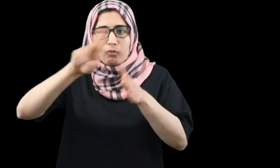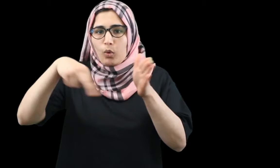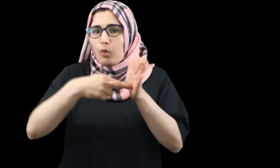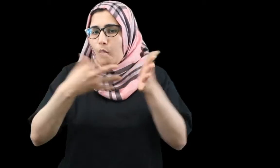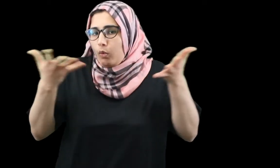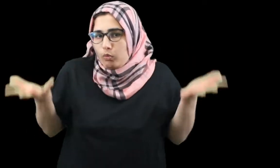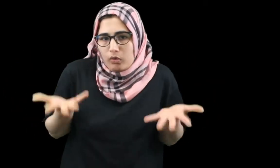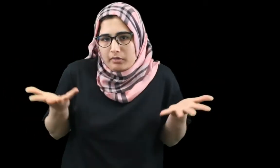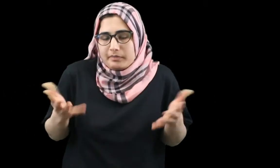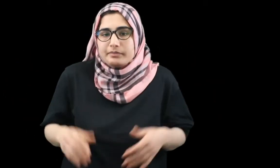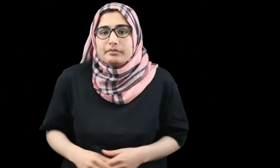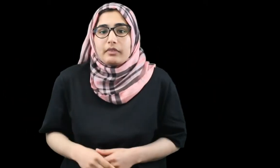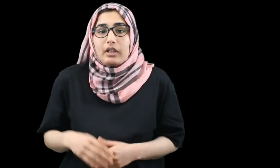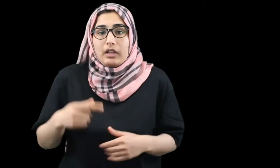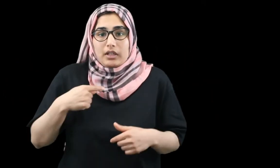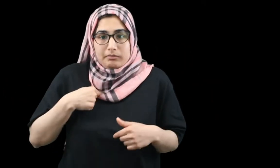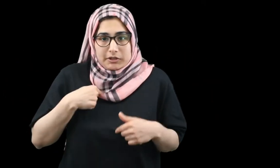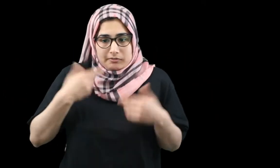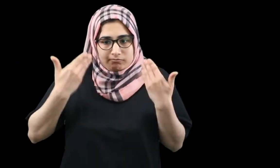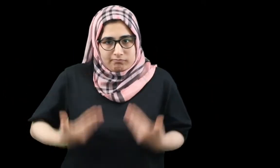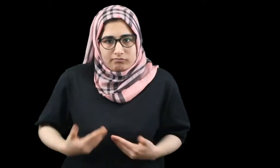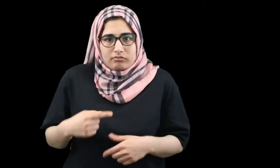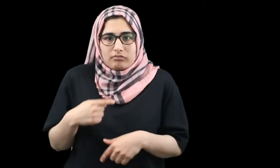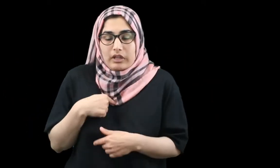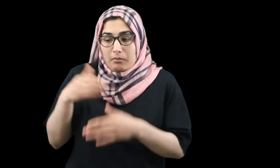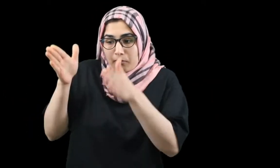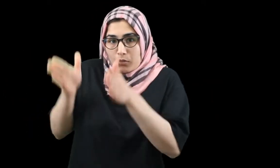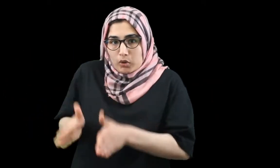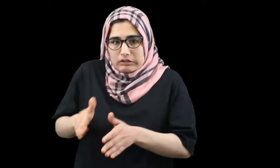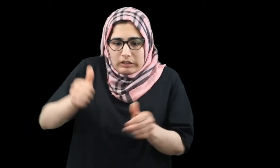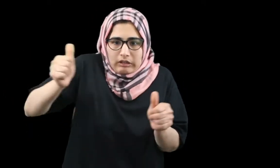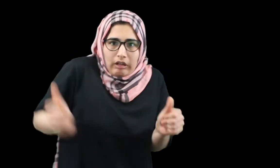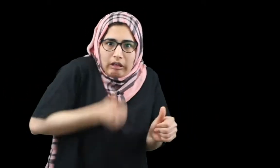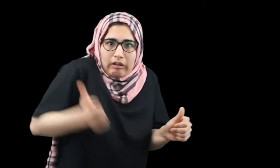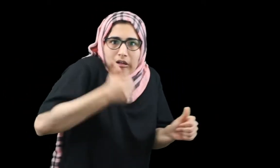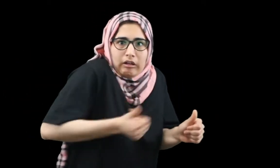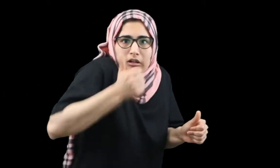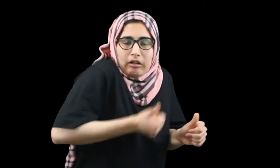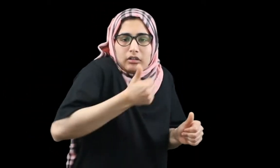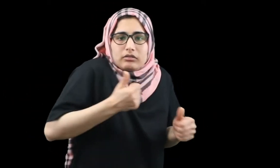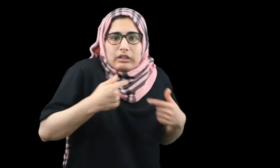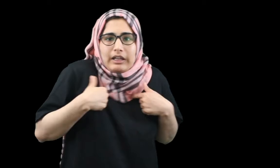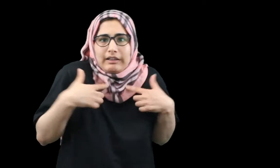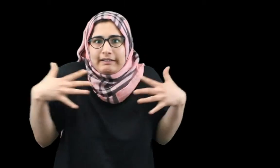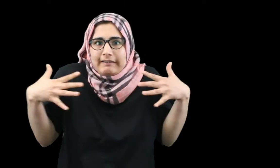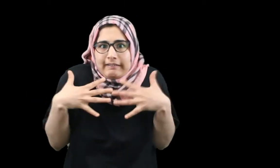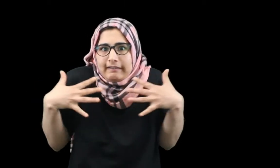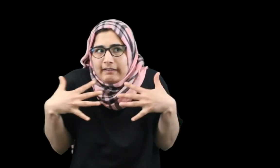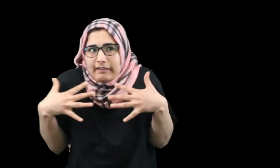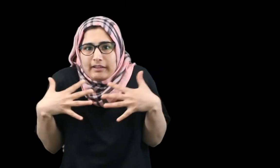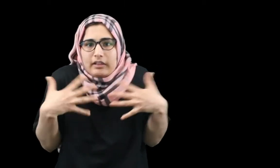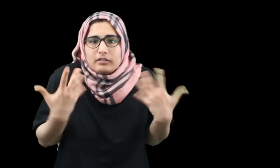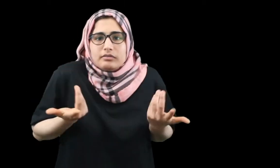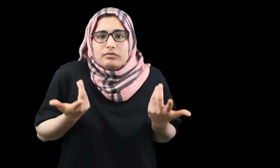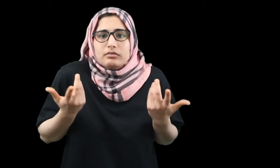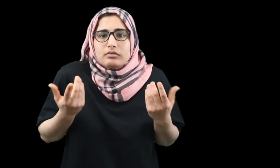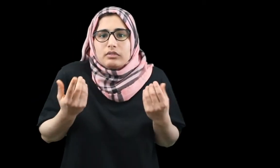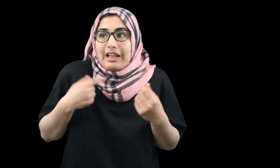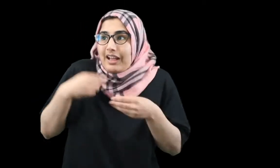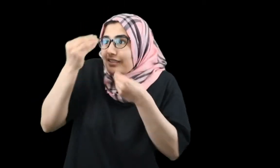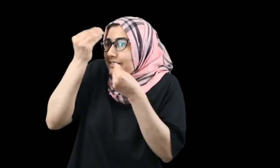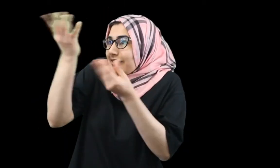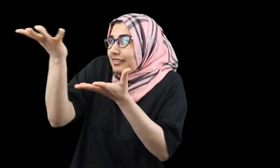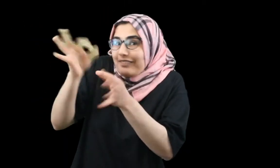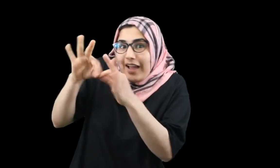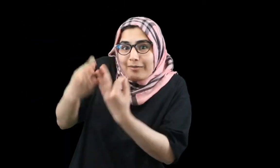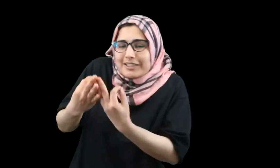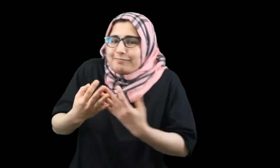In the "Apple Time" play my character was being followed by a stranger, and was terrified.